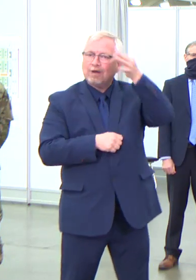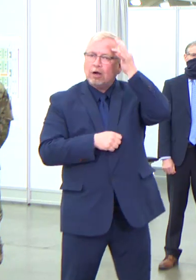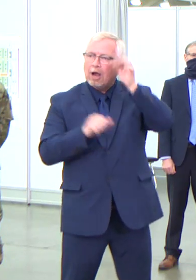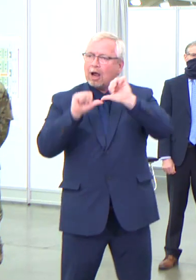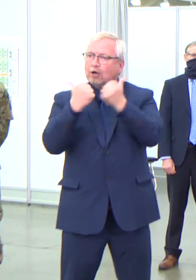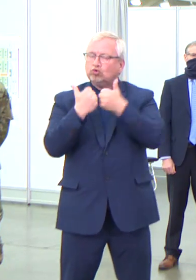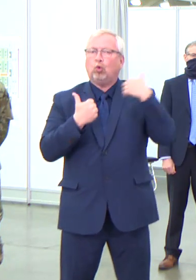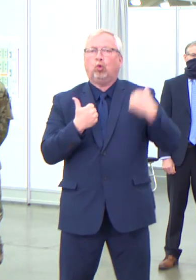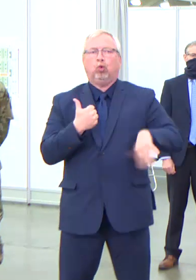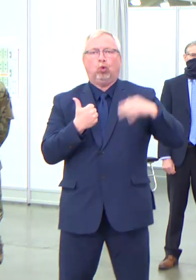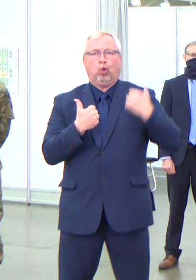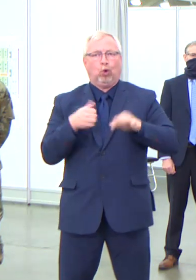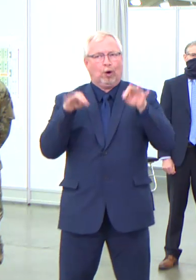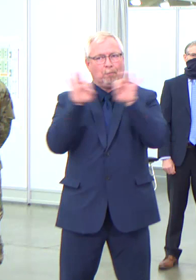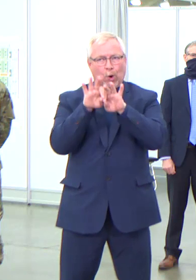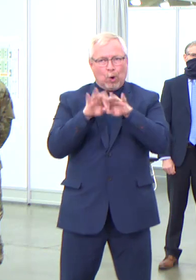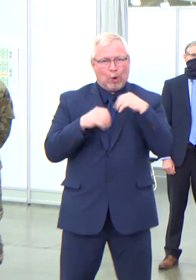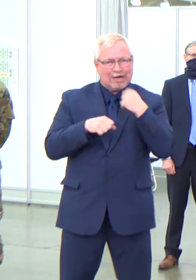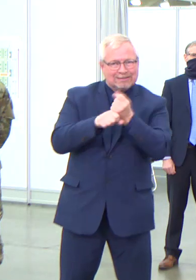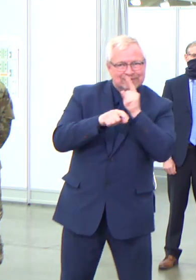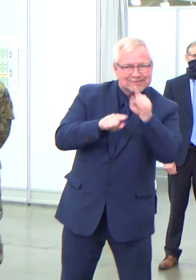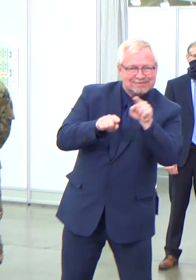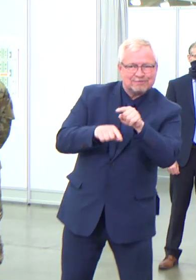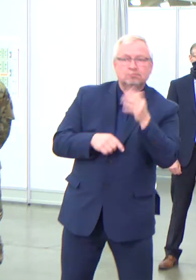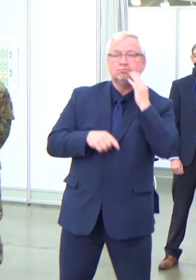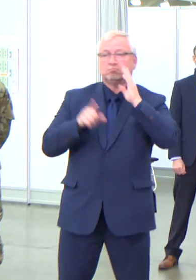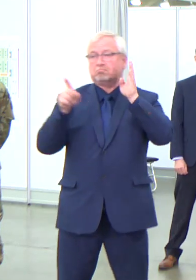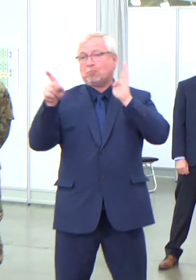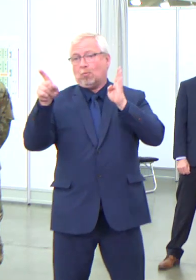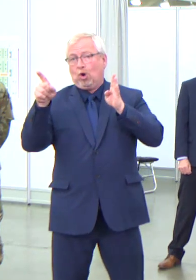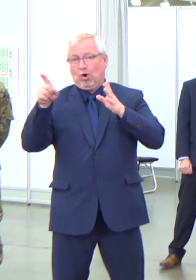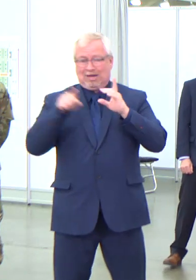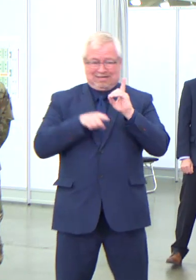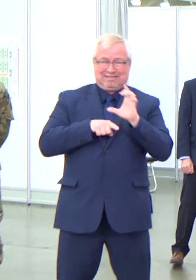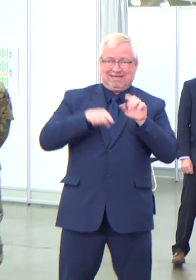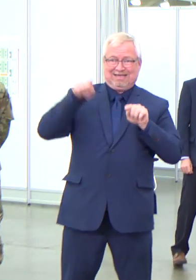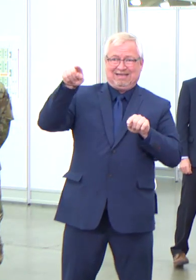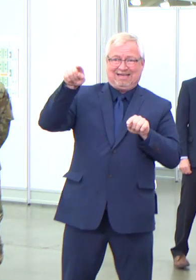all federal agencies, the Baltimore Washington corridor is also home to the